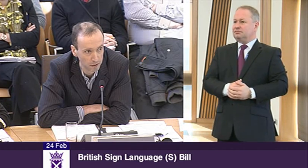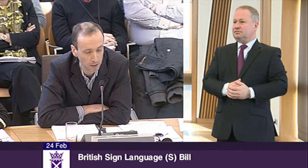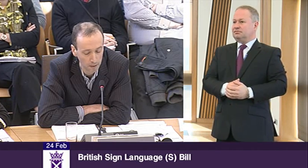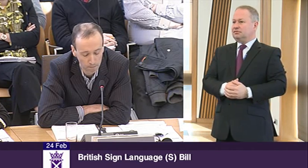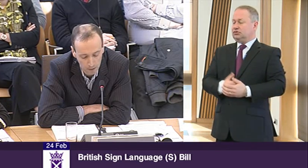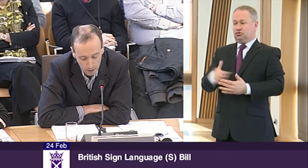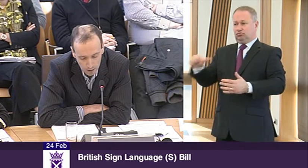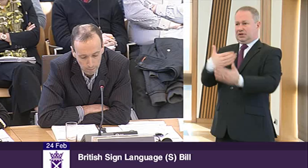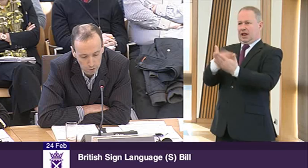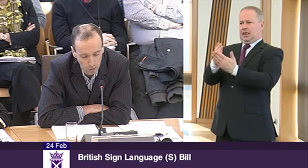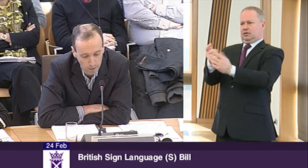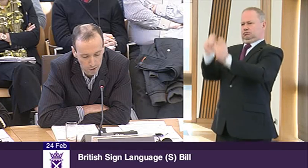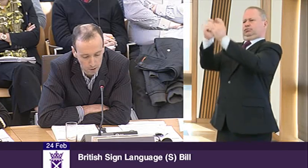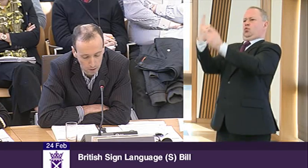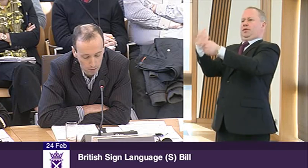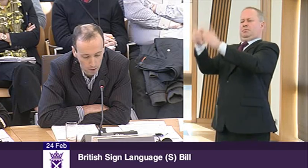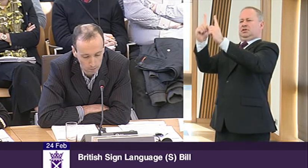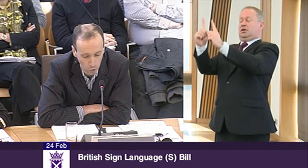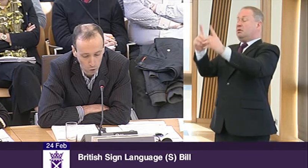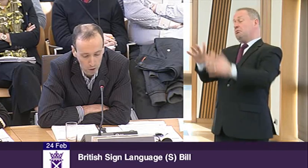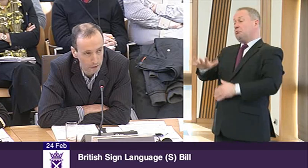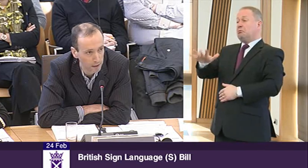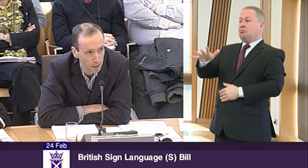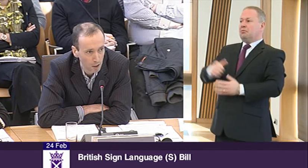clear responsibility given to one minister.